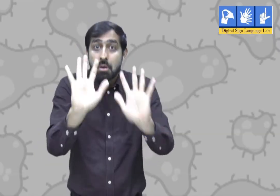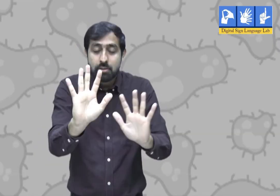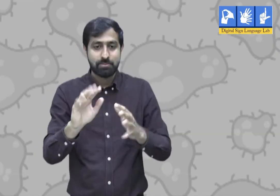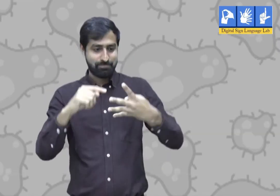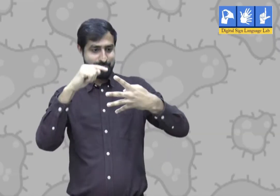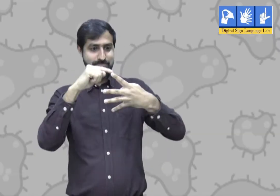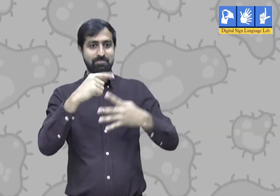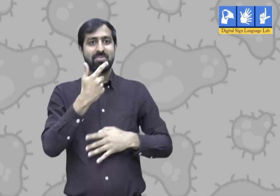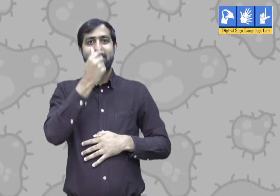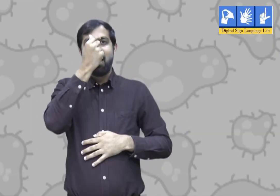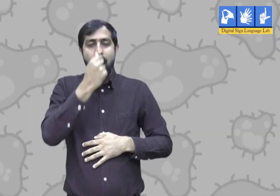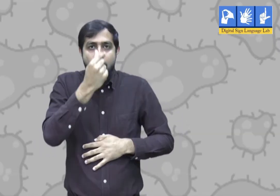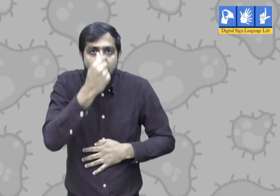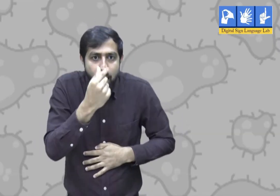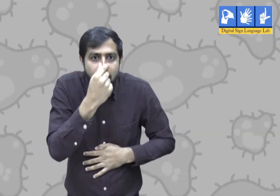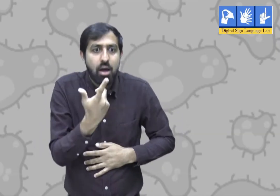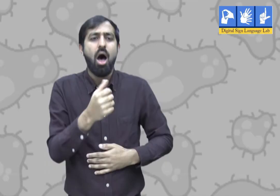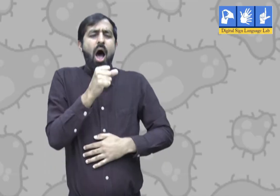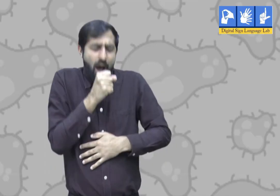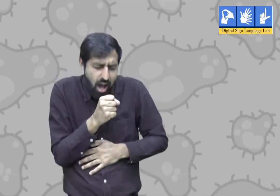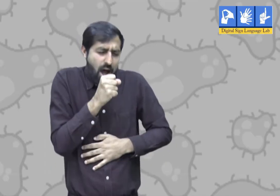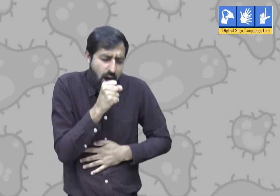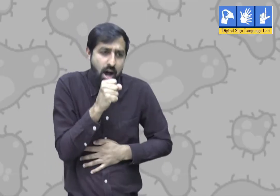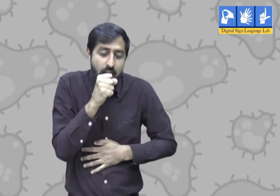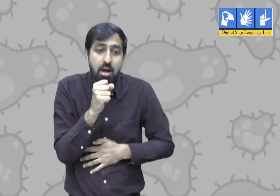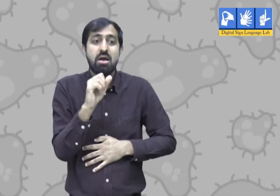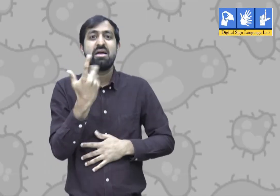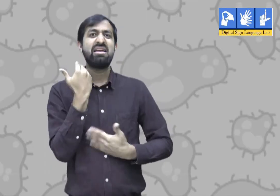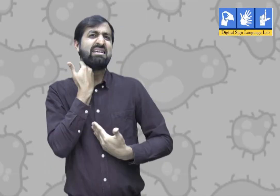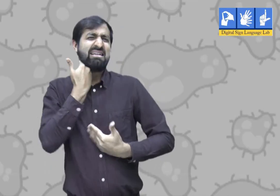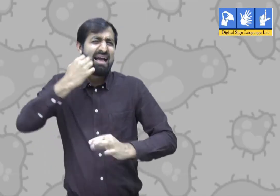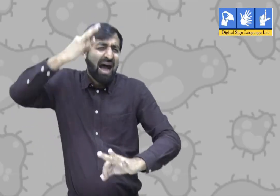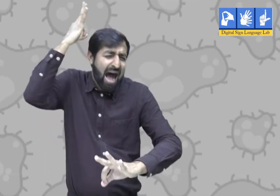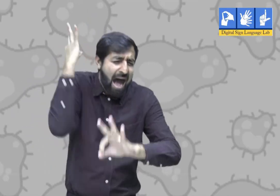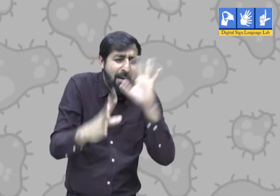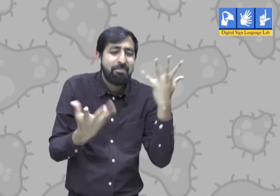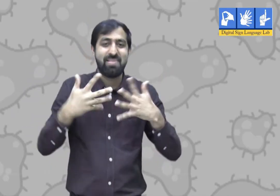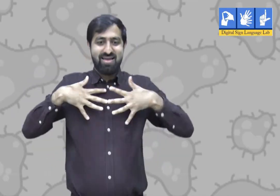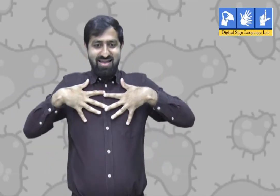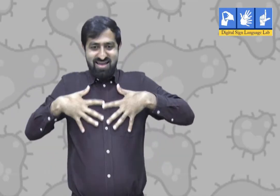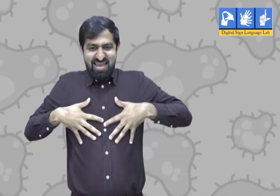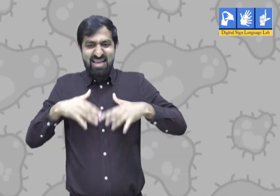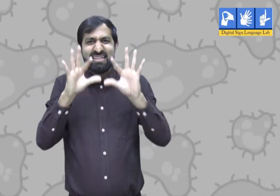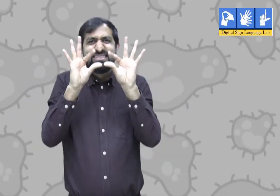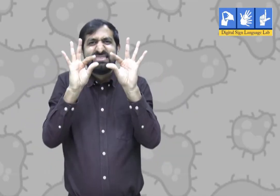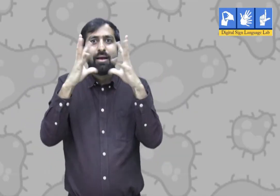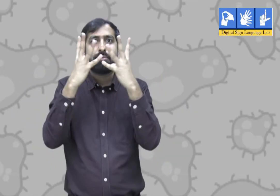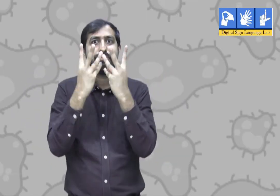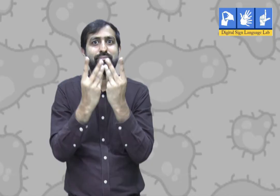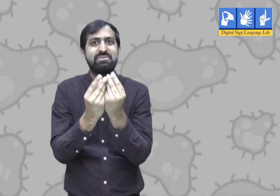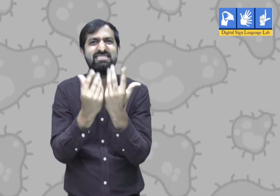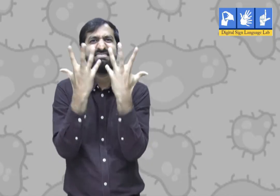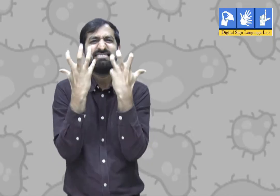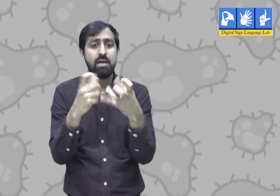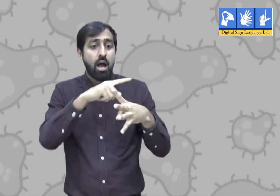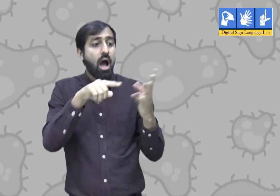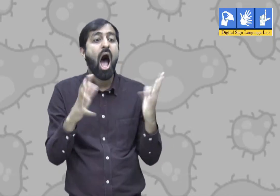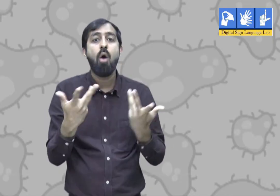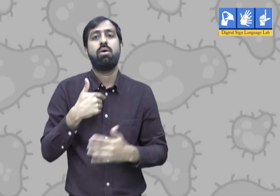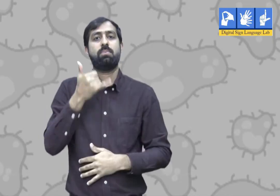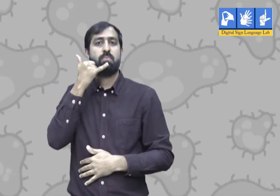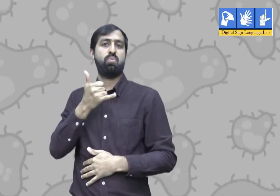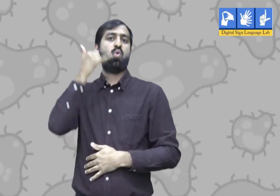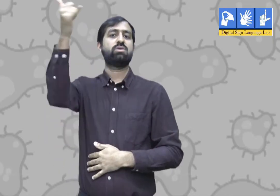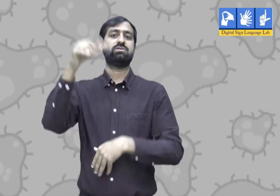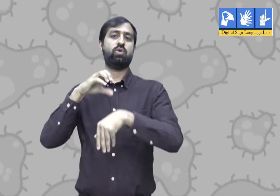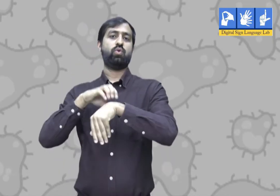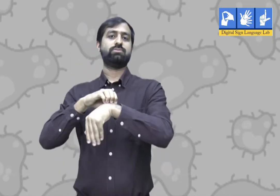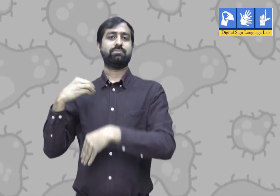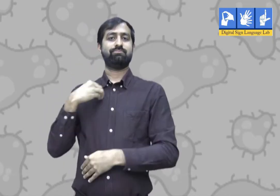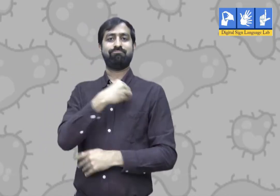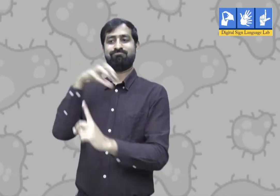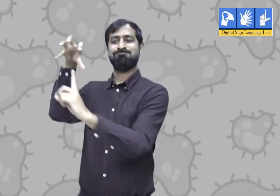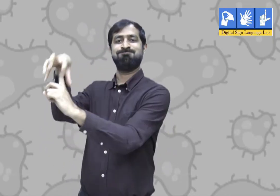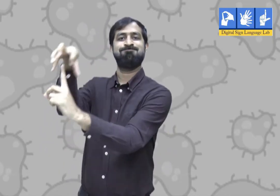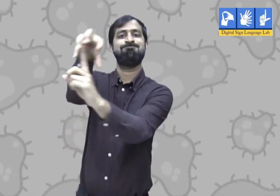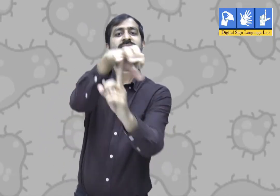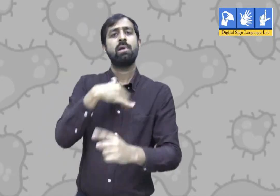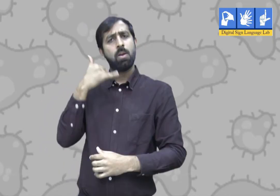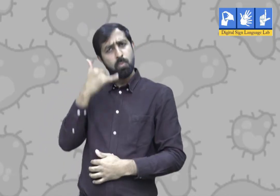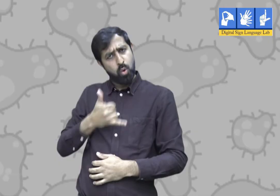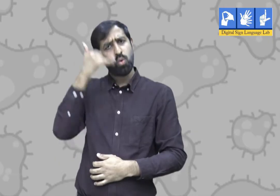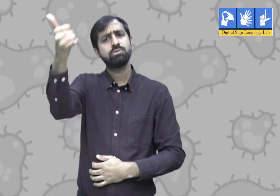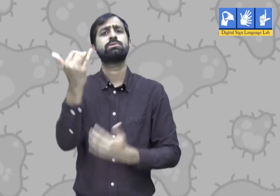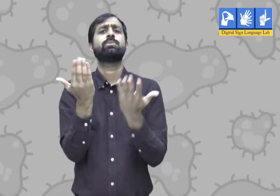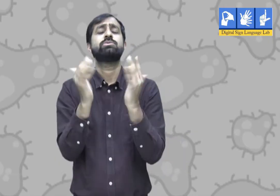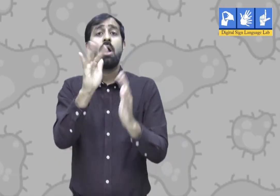If you have any of these symptoms you should immediately contact the doctor.